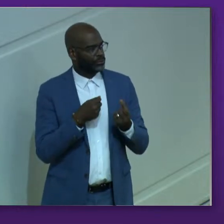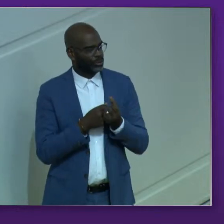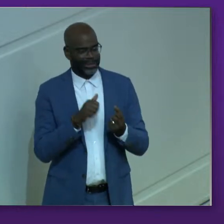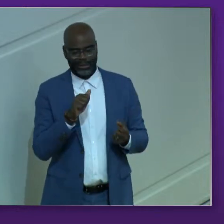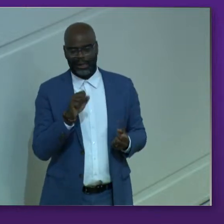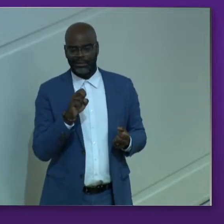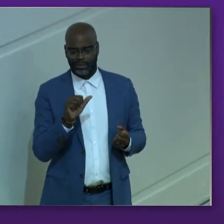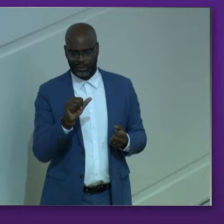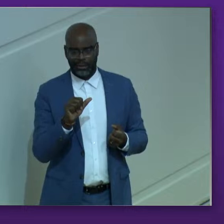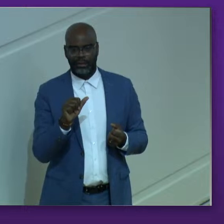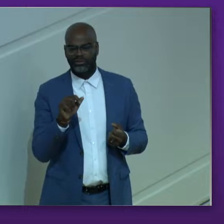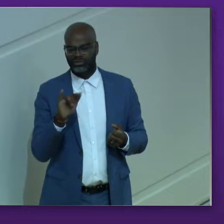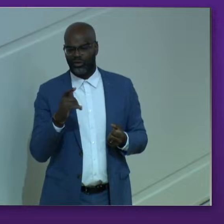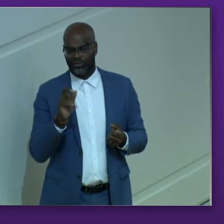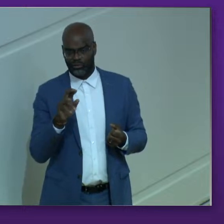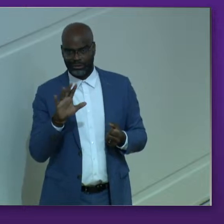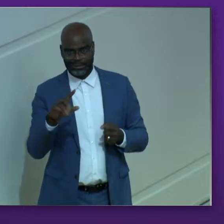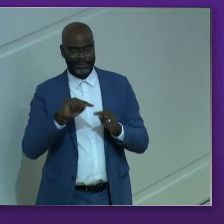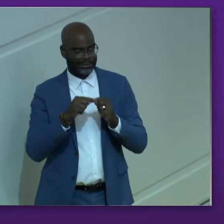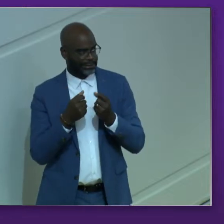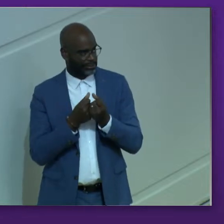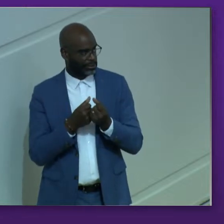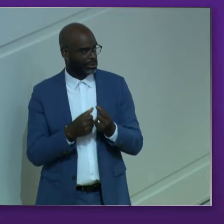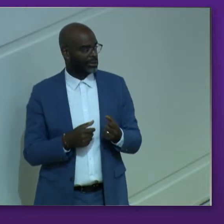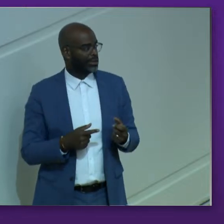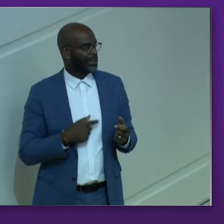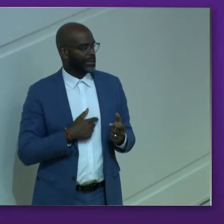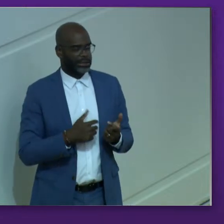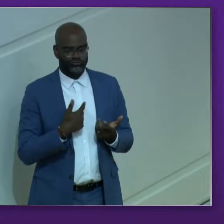INNOVATED SYSTEMS PROCESSES AND